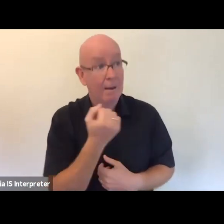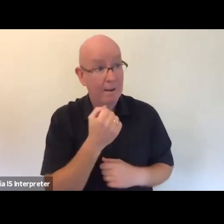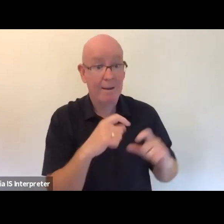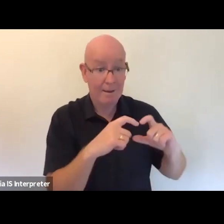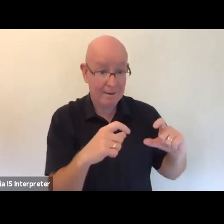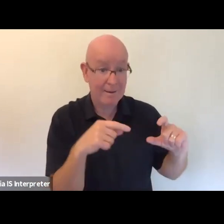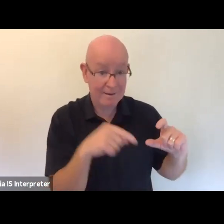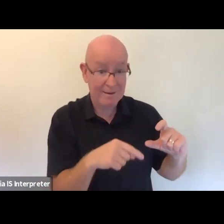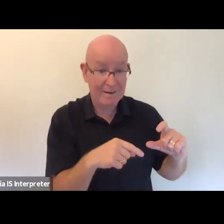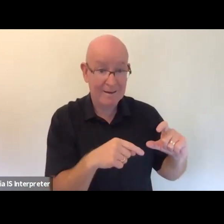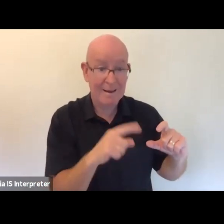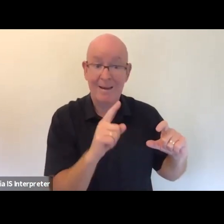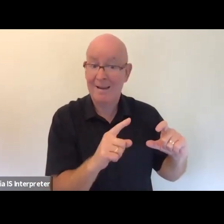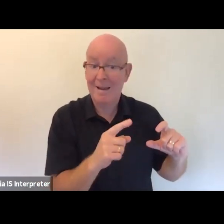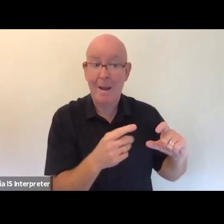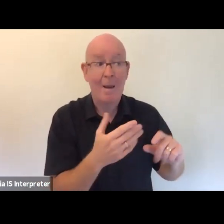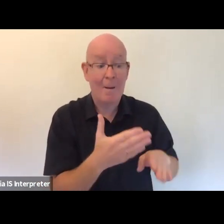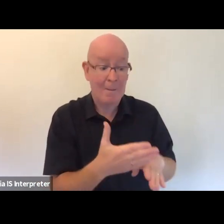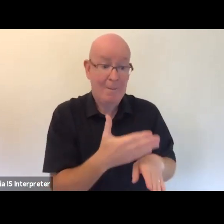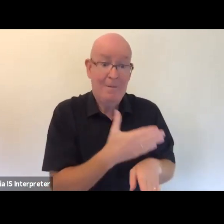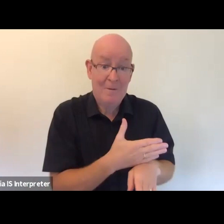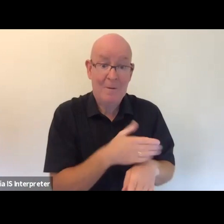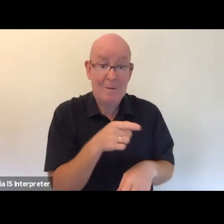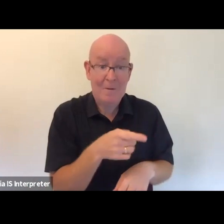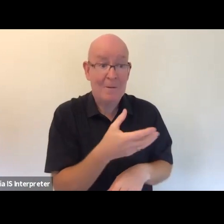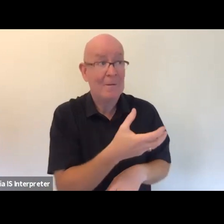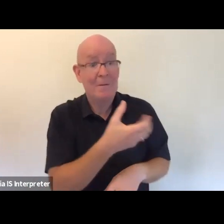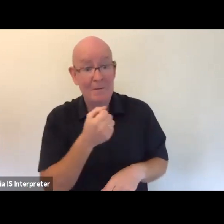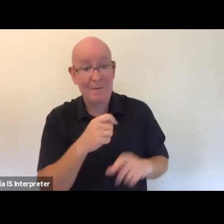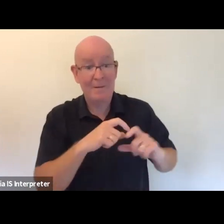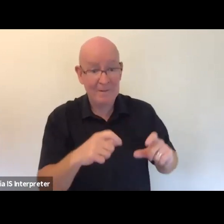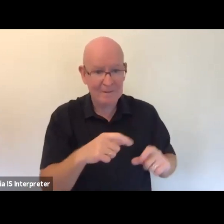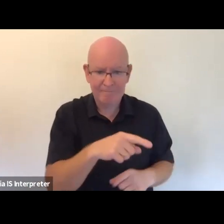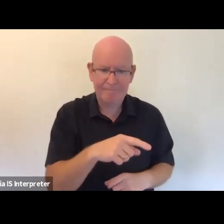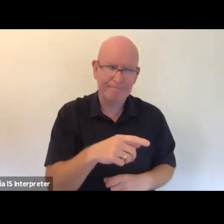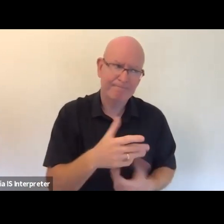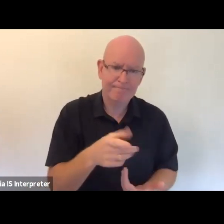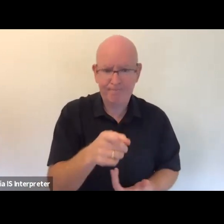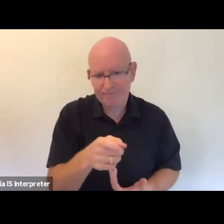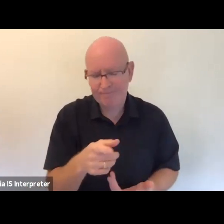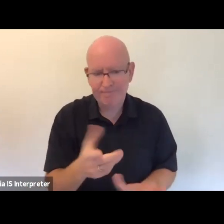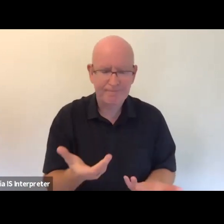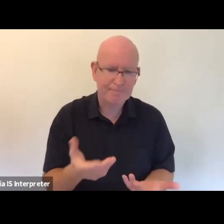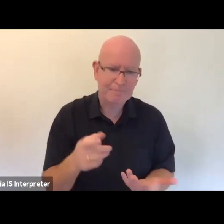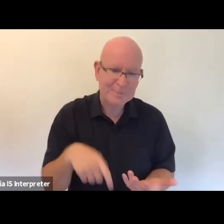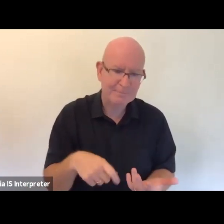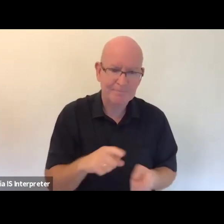kind of the [unintelligible] card. Okay. So the [unintelligible] card will be processed for you get the…